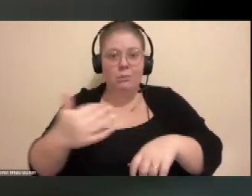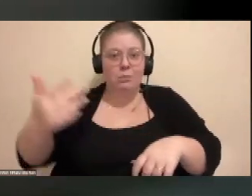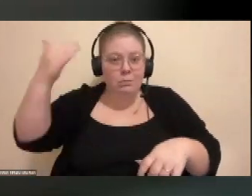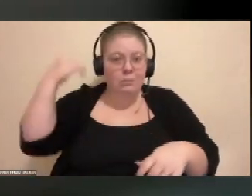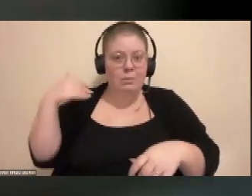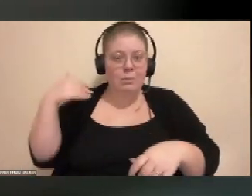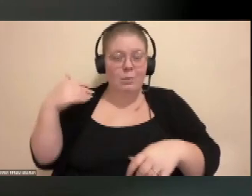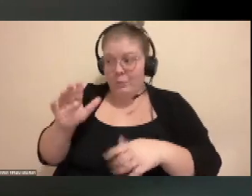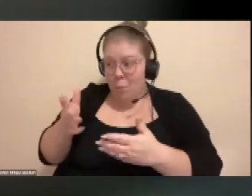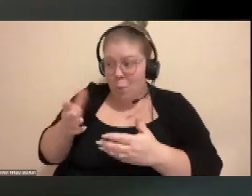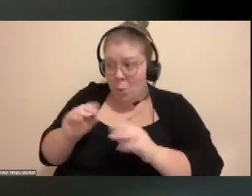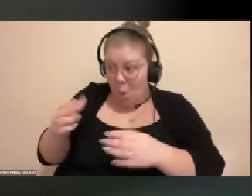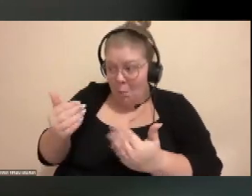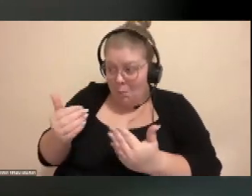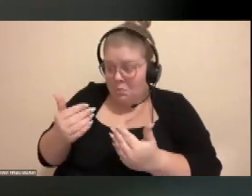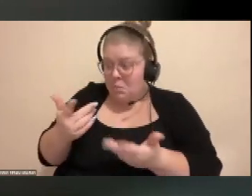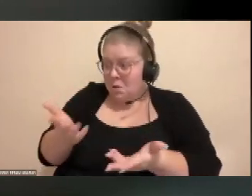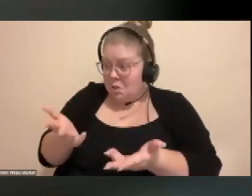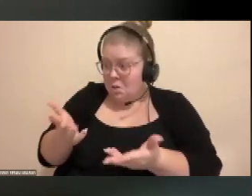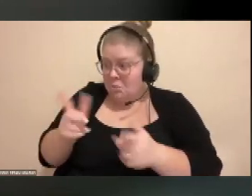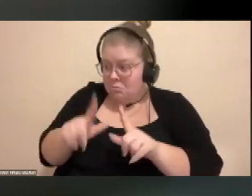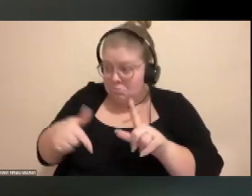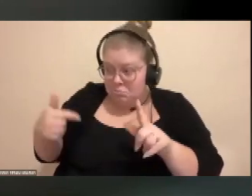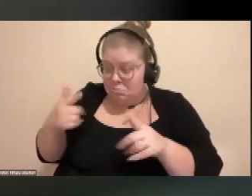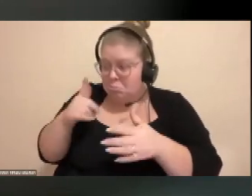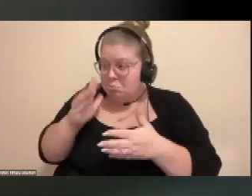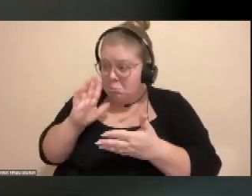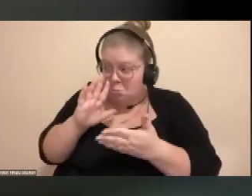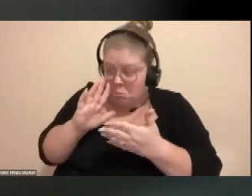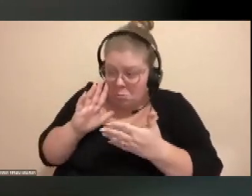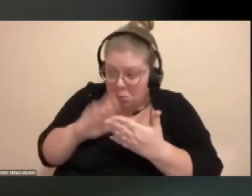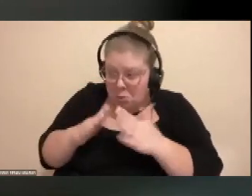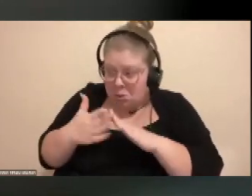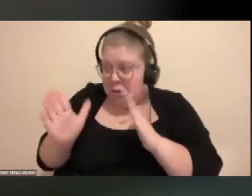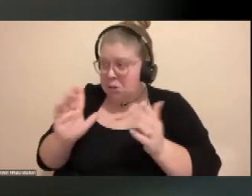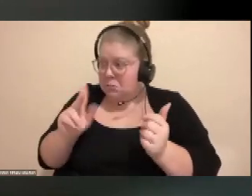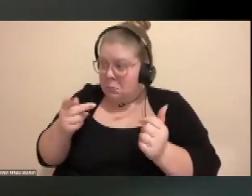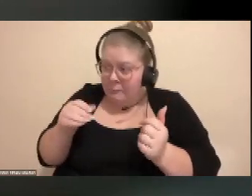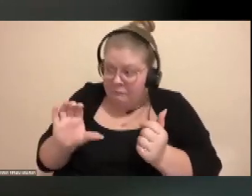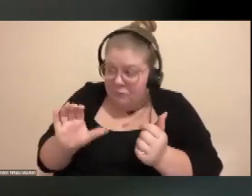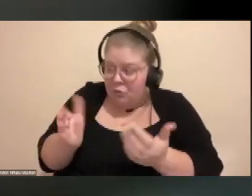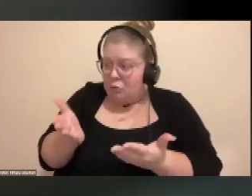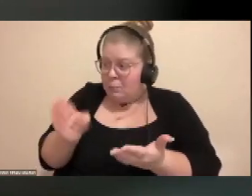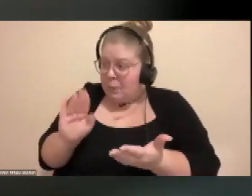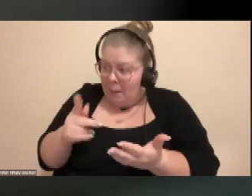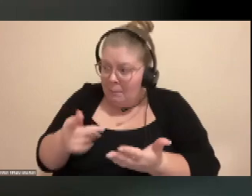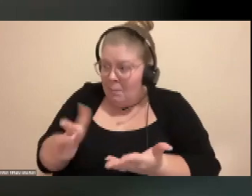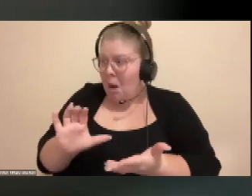from GOBTQ communities, from all various different diverse communities,